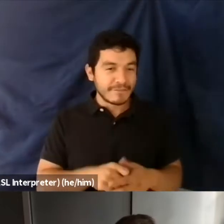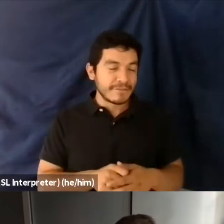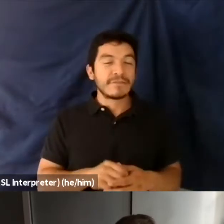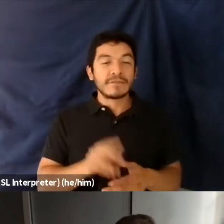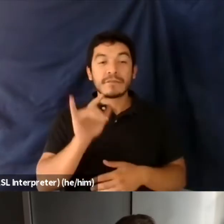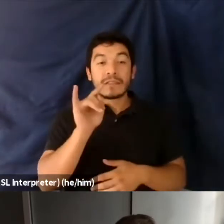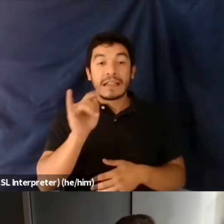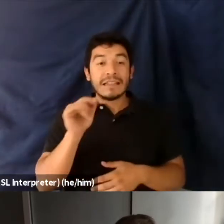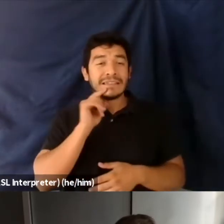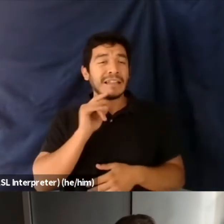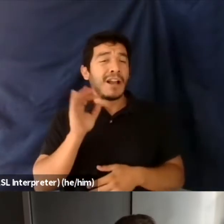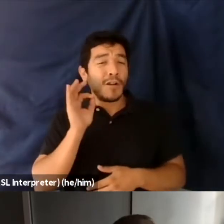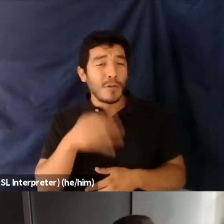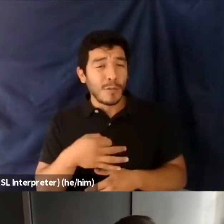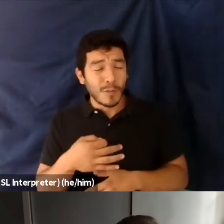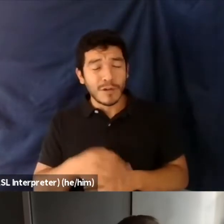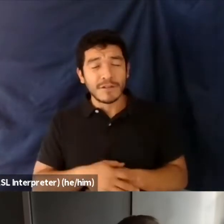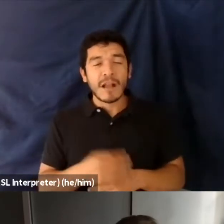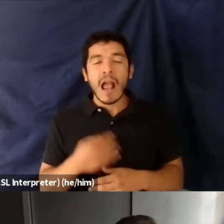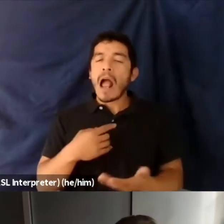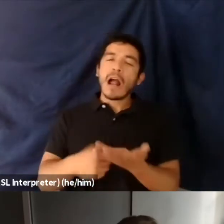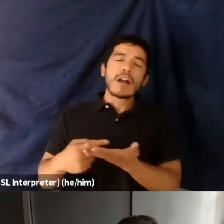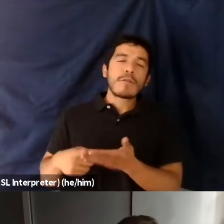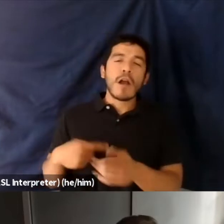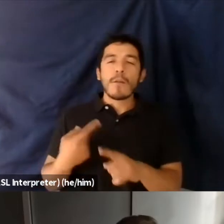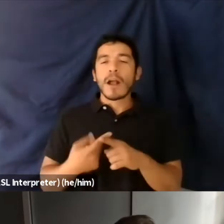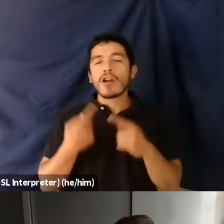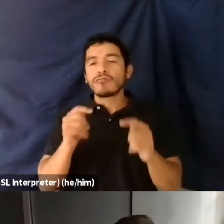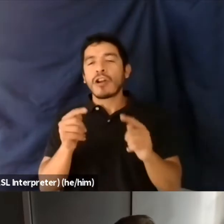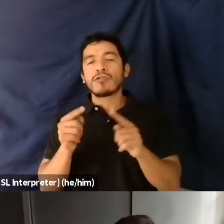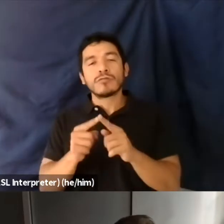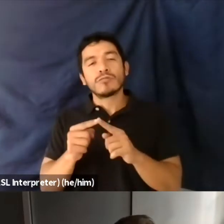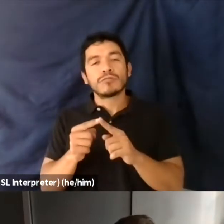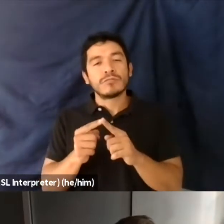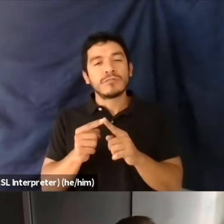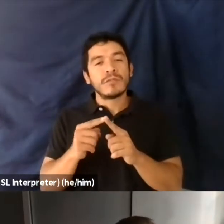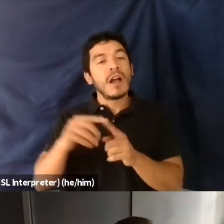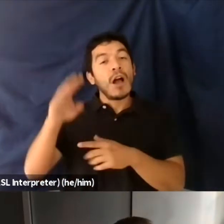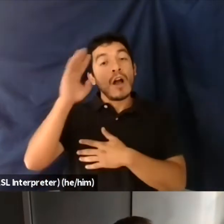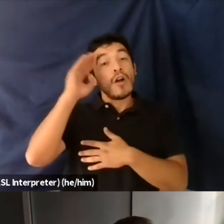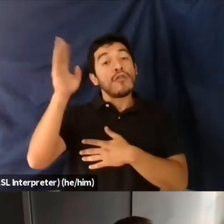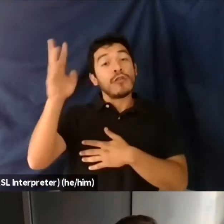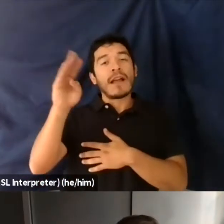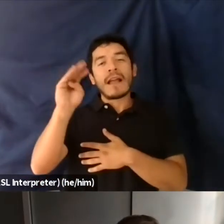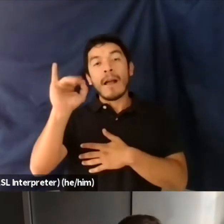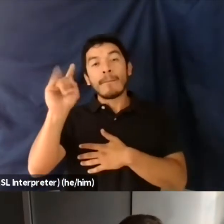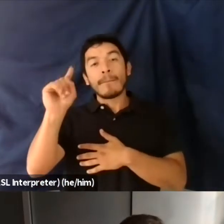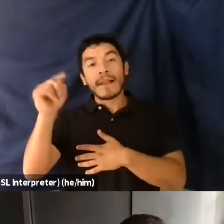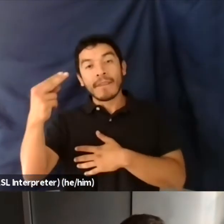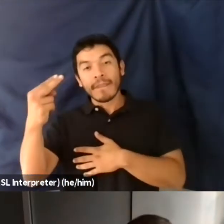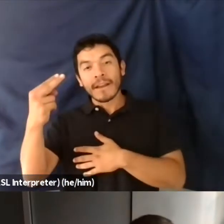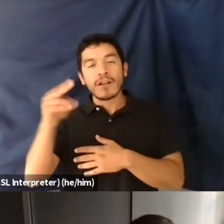Yeah, I mean talking about like creating, we're trying to, I don't want to create myths. I'm talking about history and talking about memory.